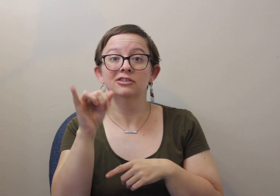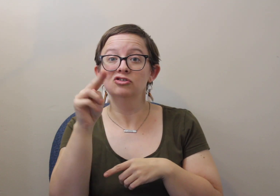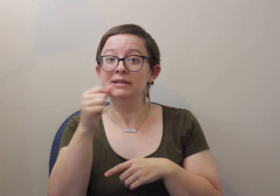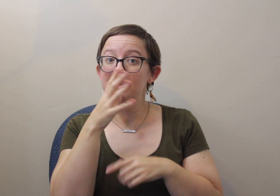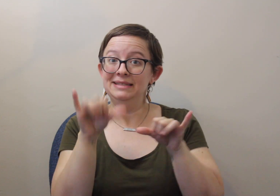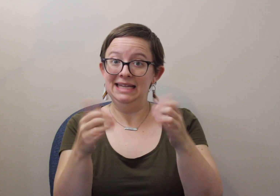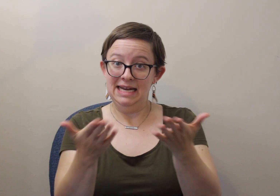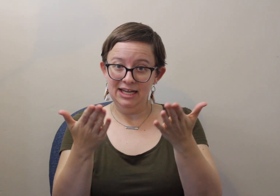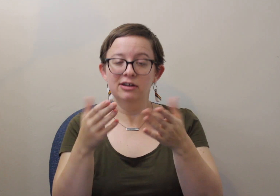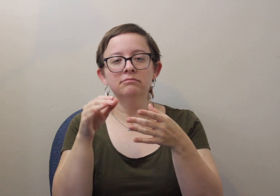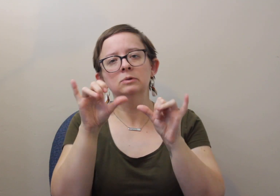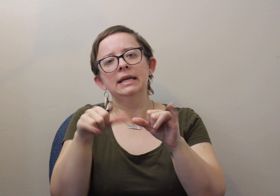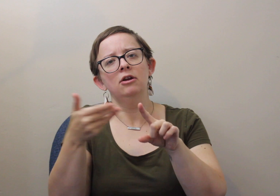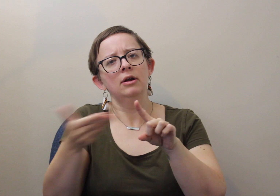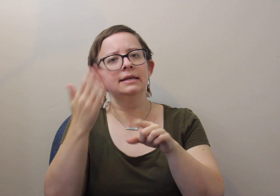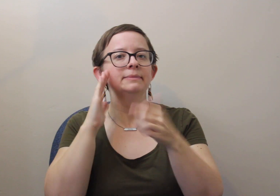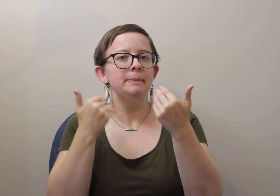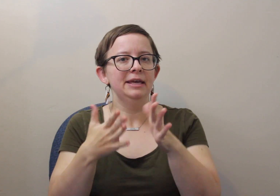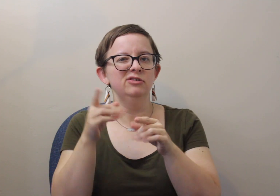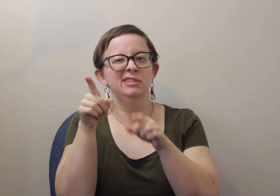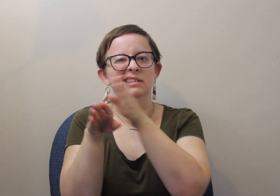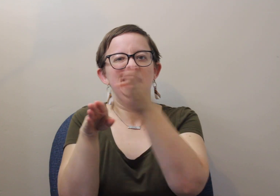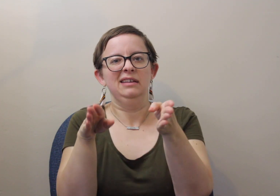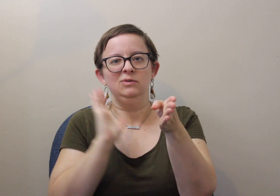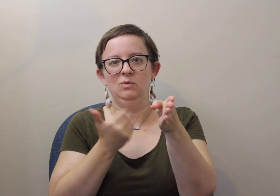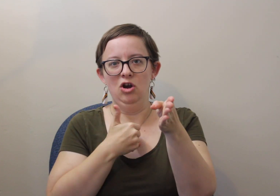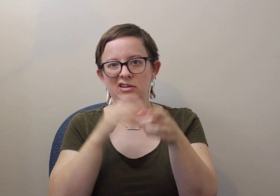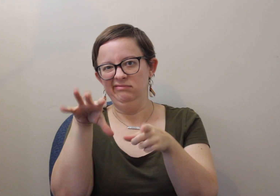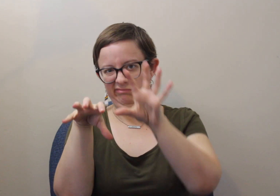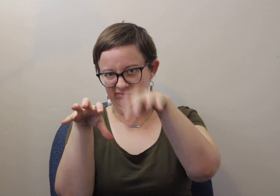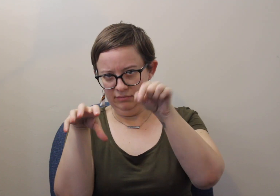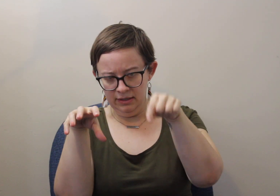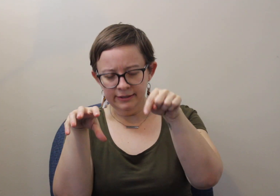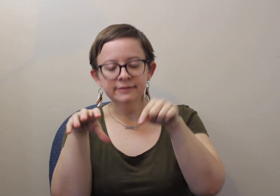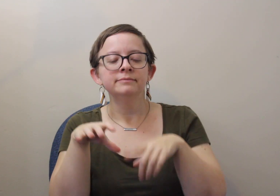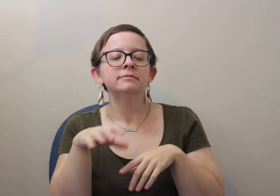is because recently Jenna's mom stayed here. So she stayed in our guest bedroom, which is next to our room.